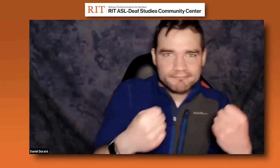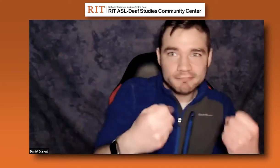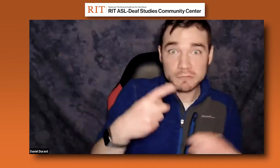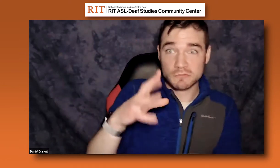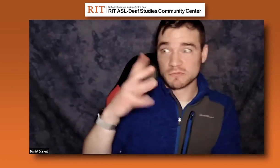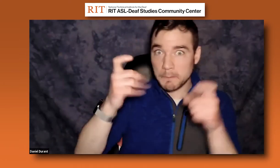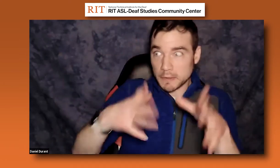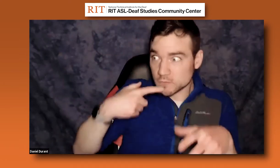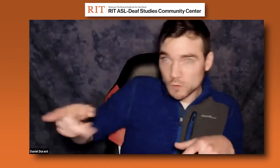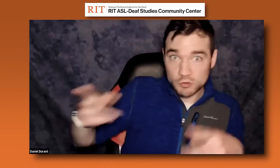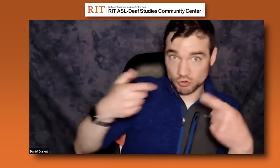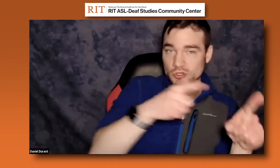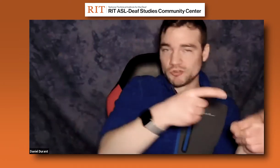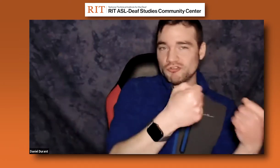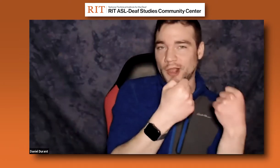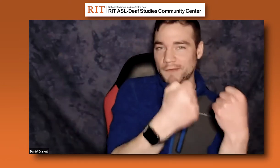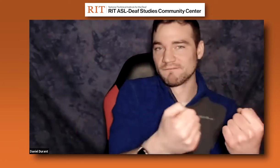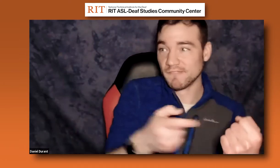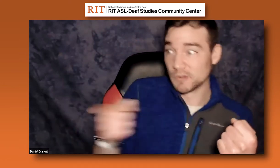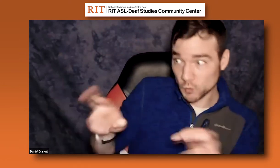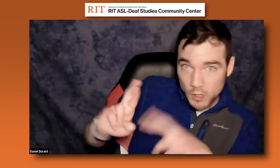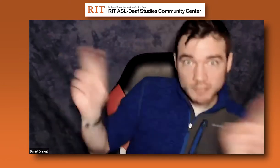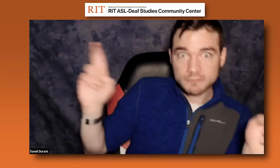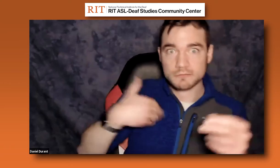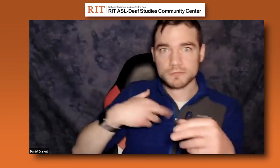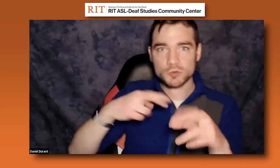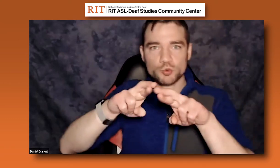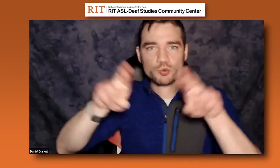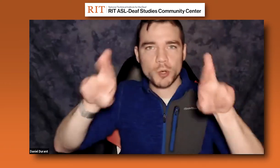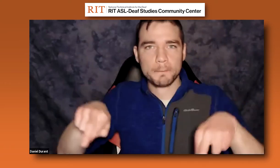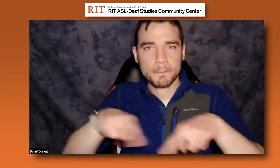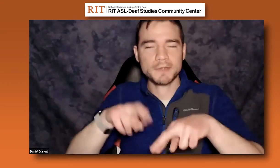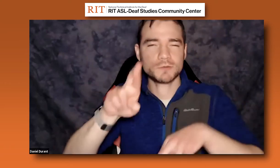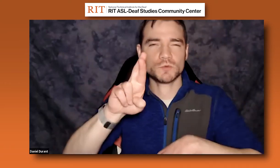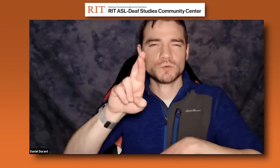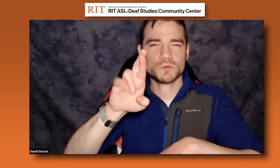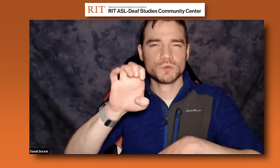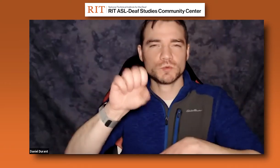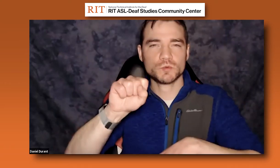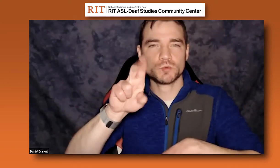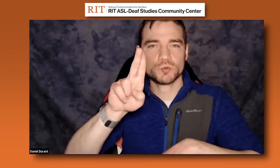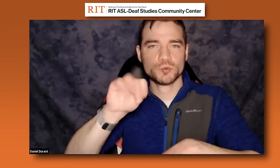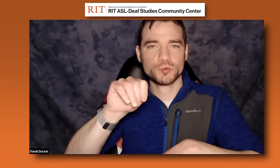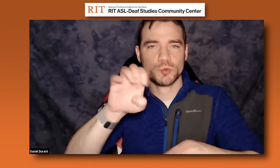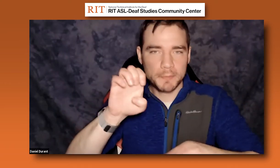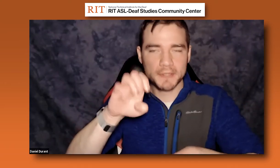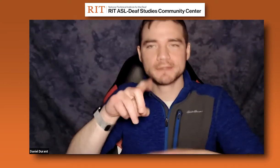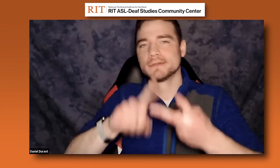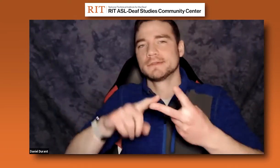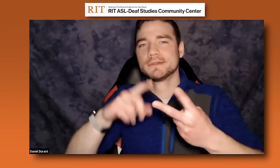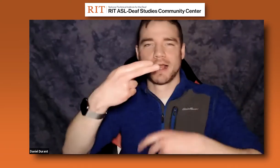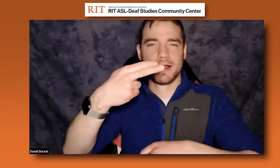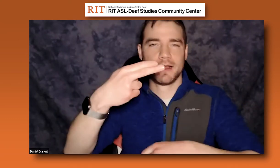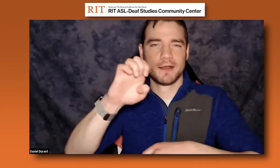and drove me. They asked me, "Are you ready? Do you have your resume with you?